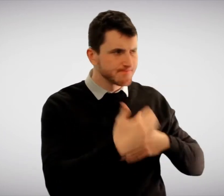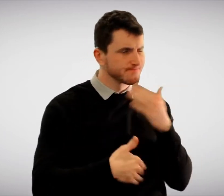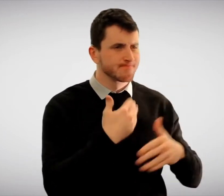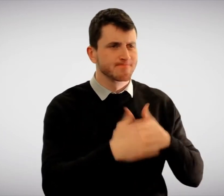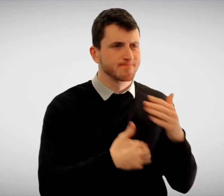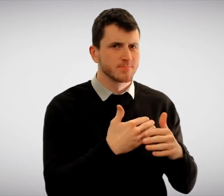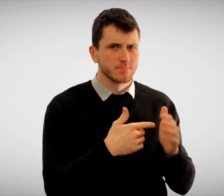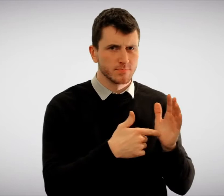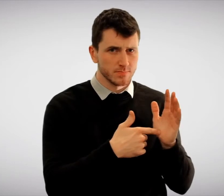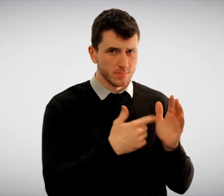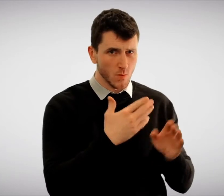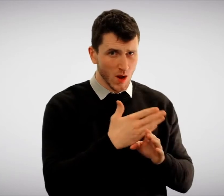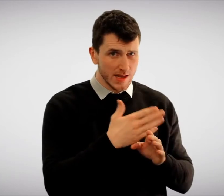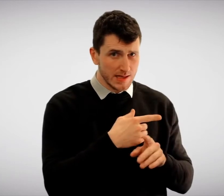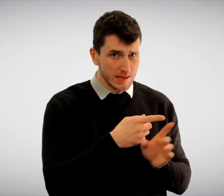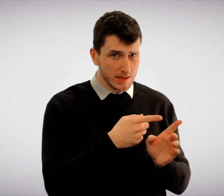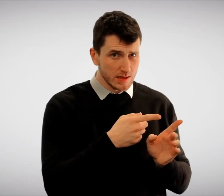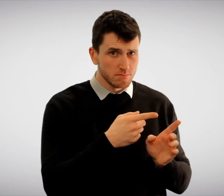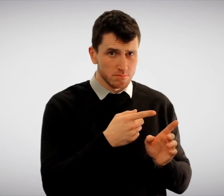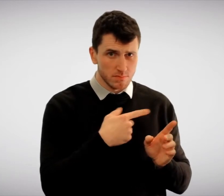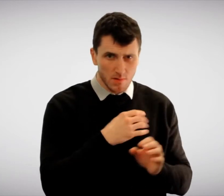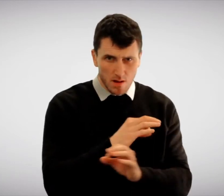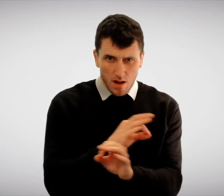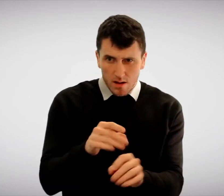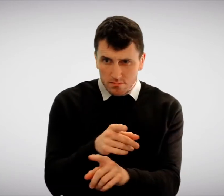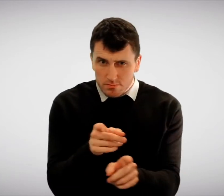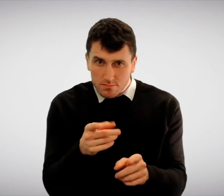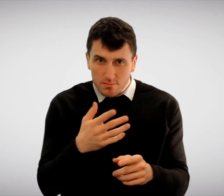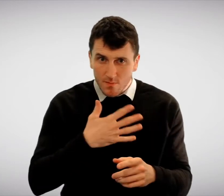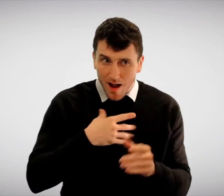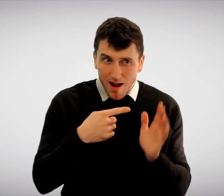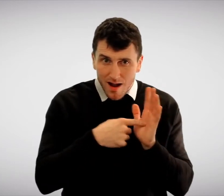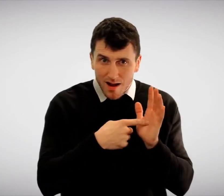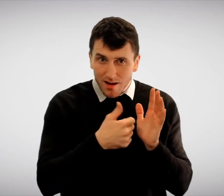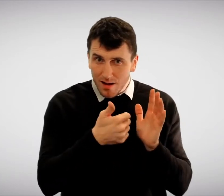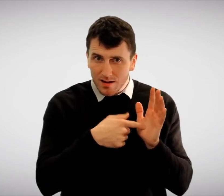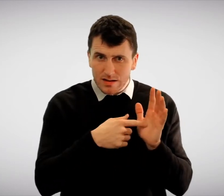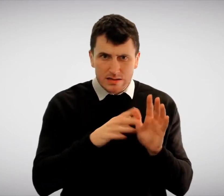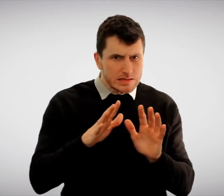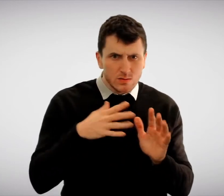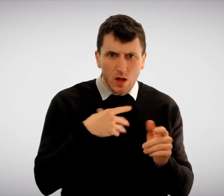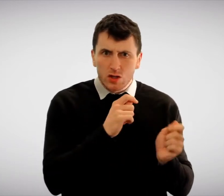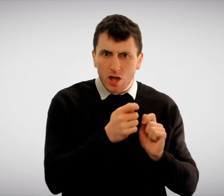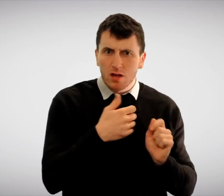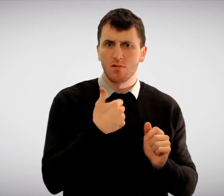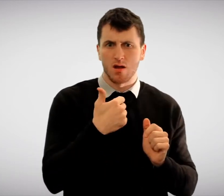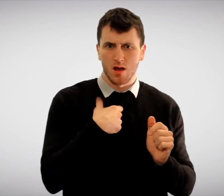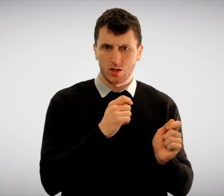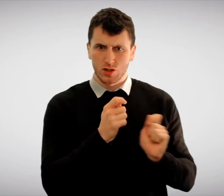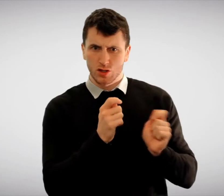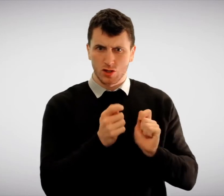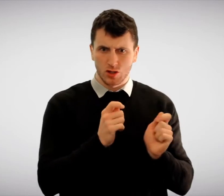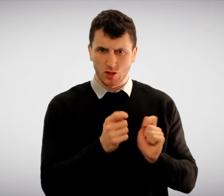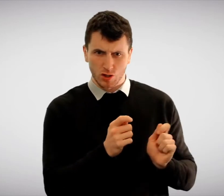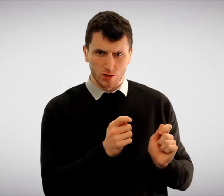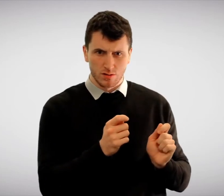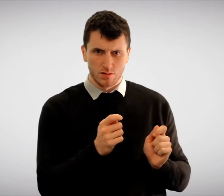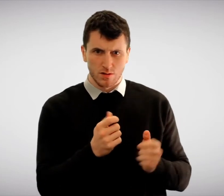because again we want to make sure they are working and that they appeal to a youth audience.